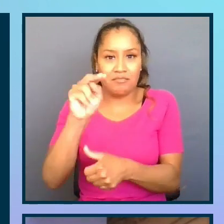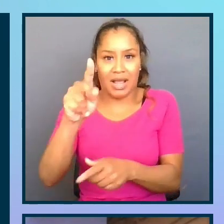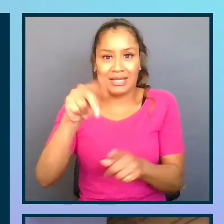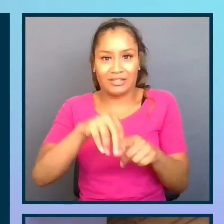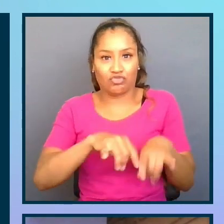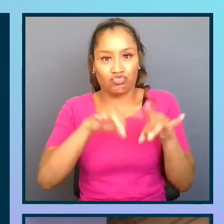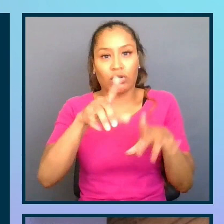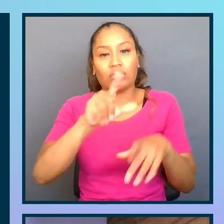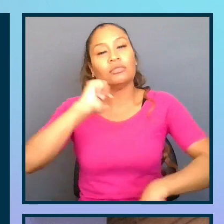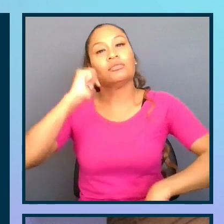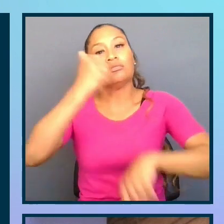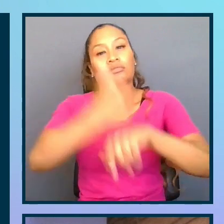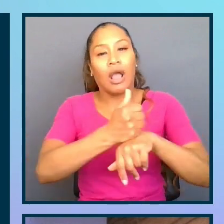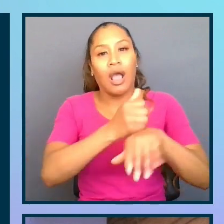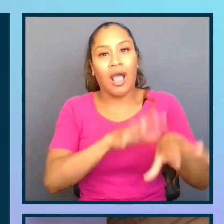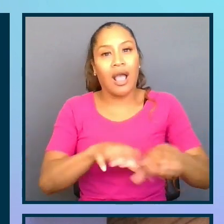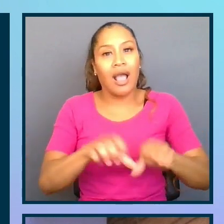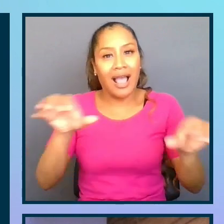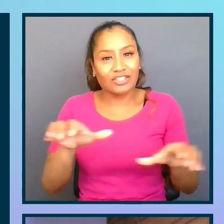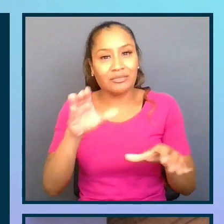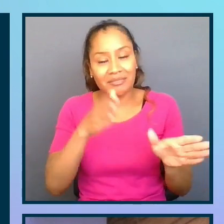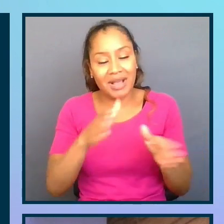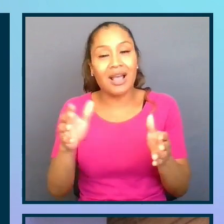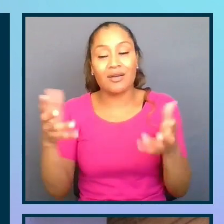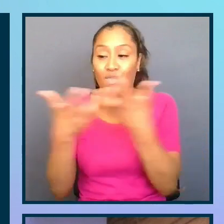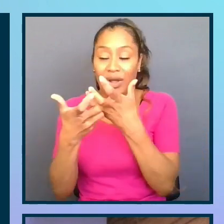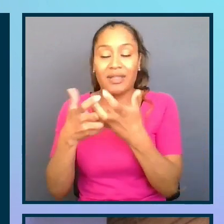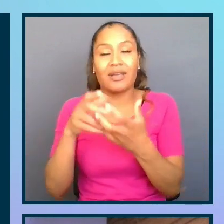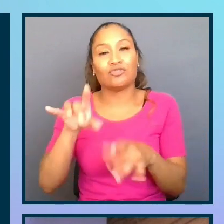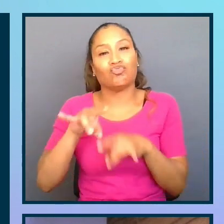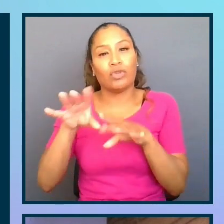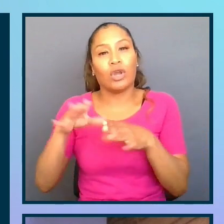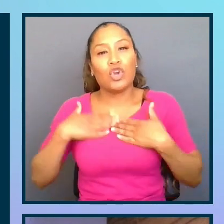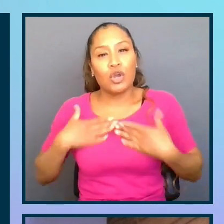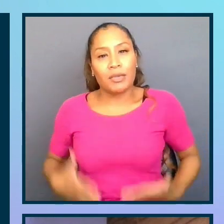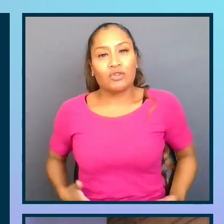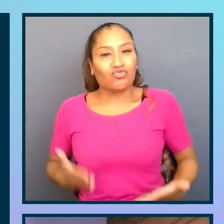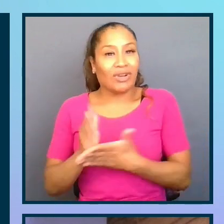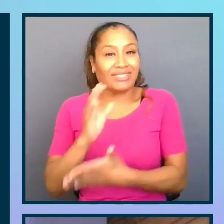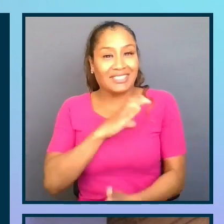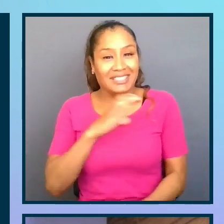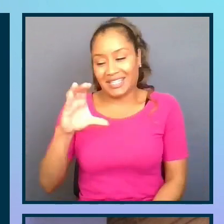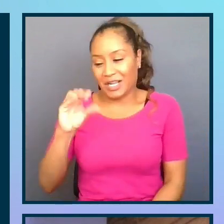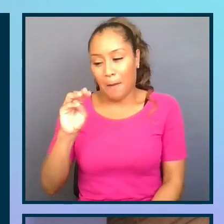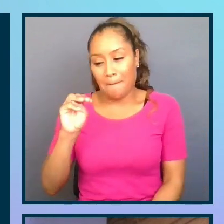with the Australian Human Rights Commission. And that plan clearly states that we are committed